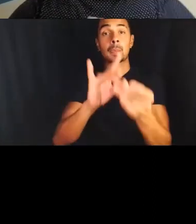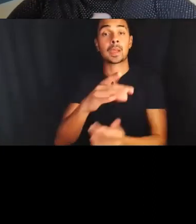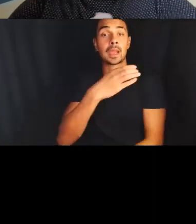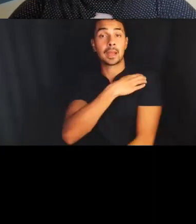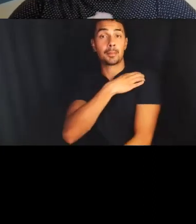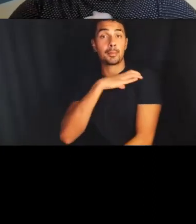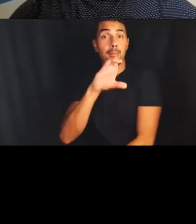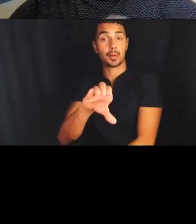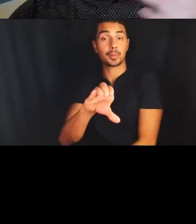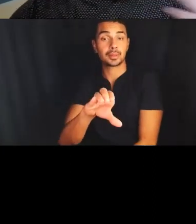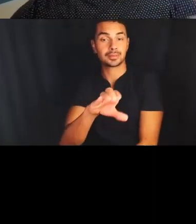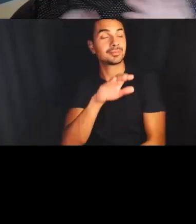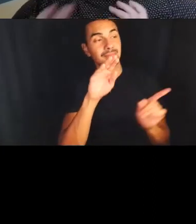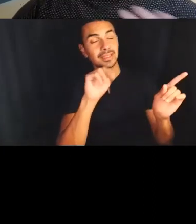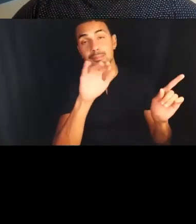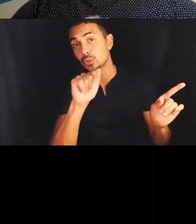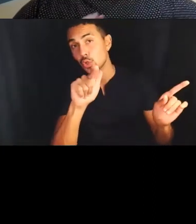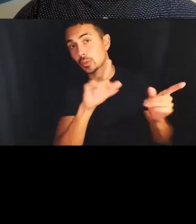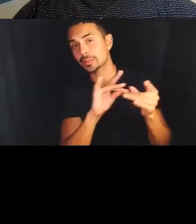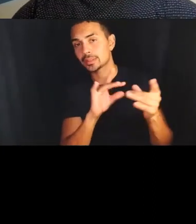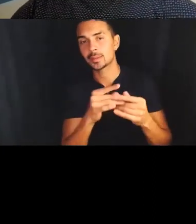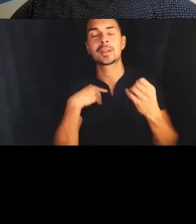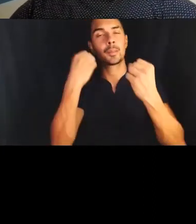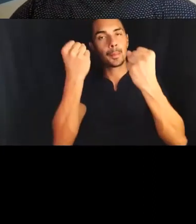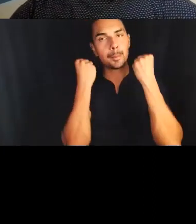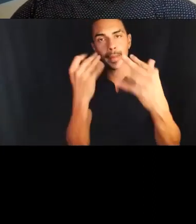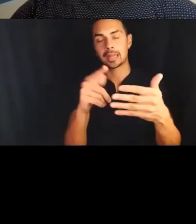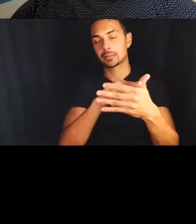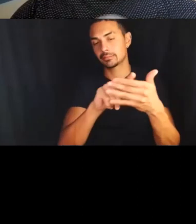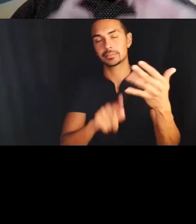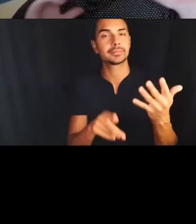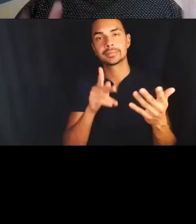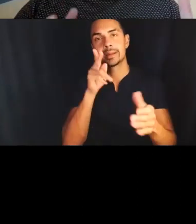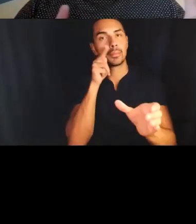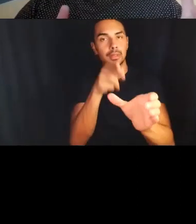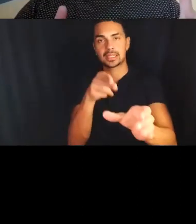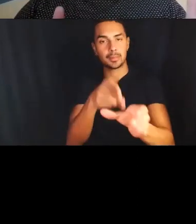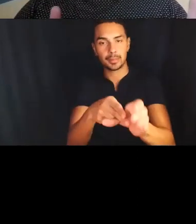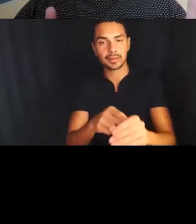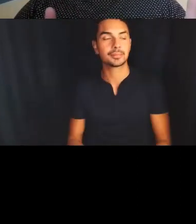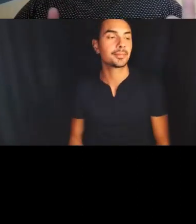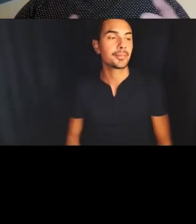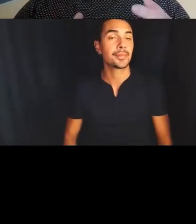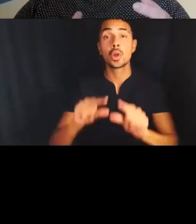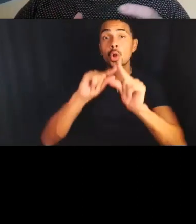michael mentioned, you know, we had multiple ways people could participate. So if a group listening session,